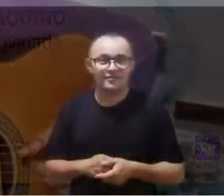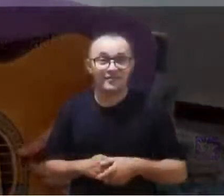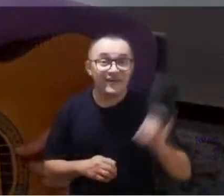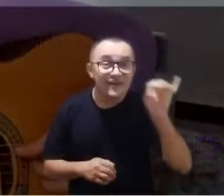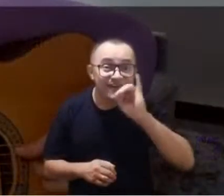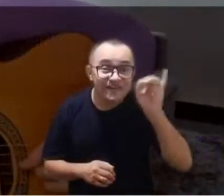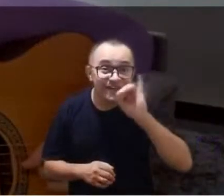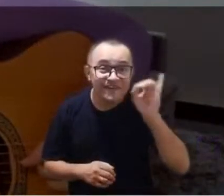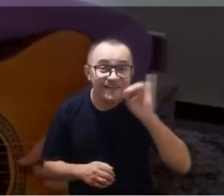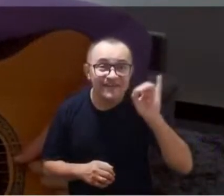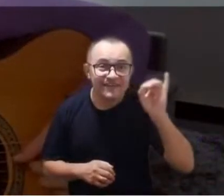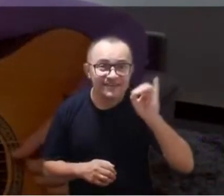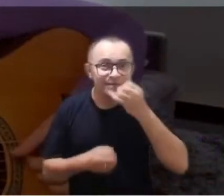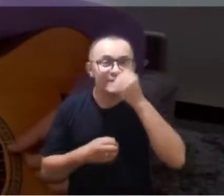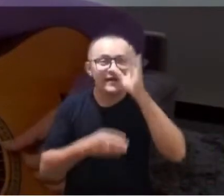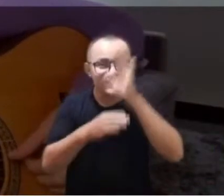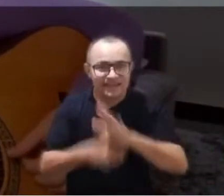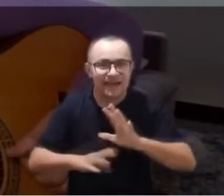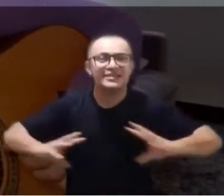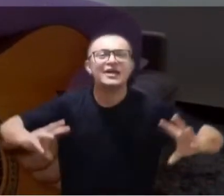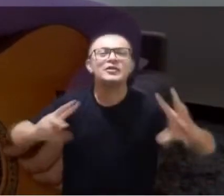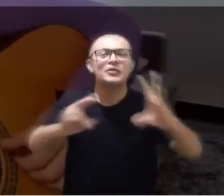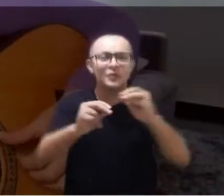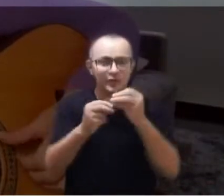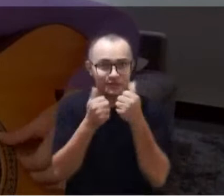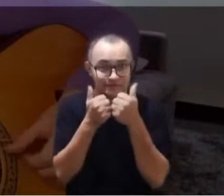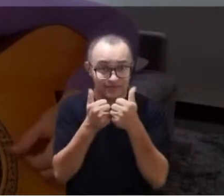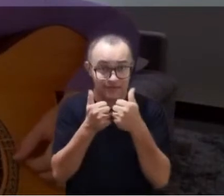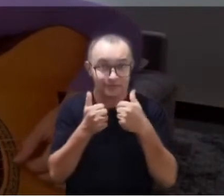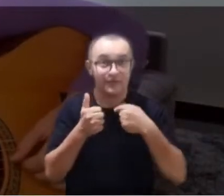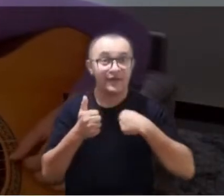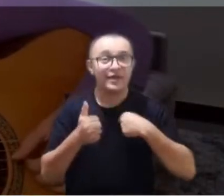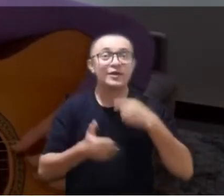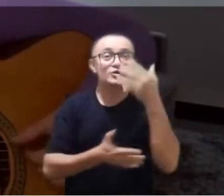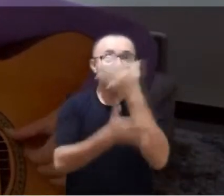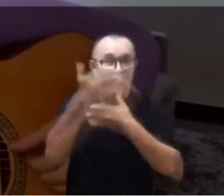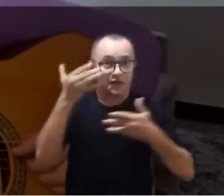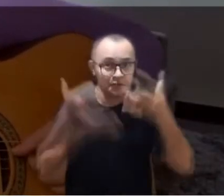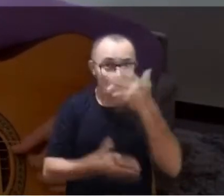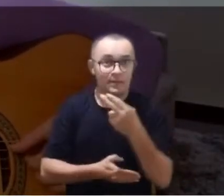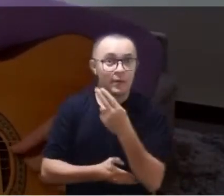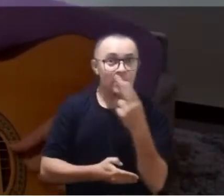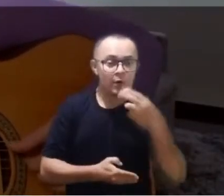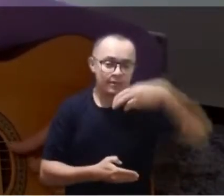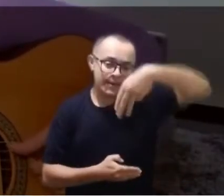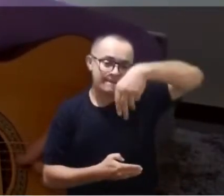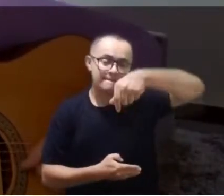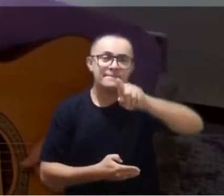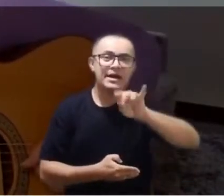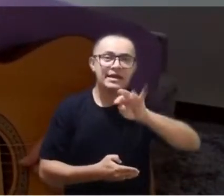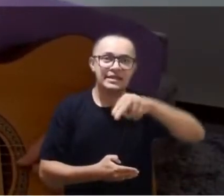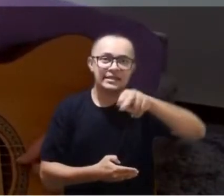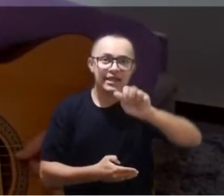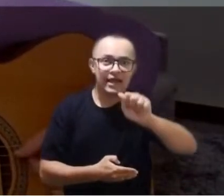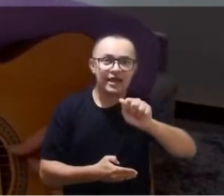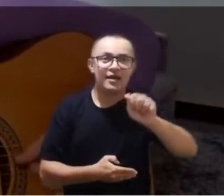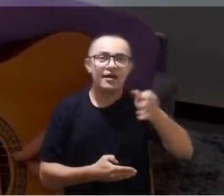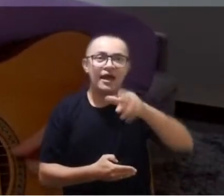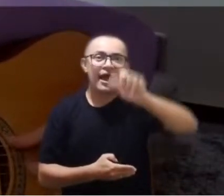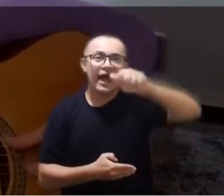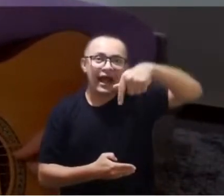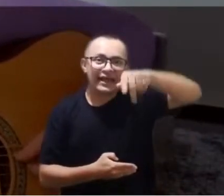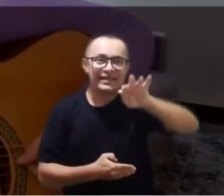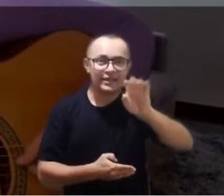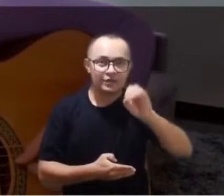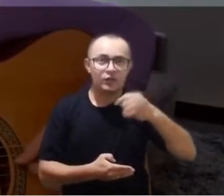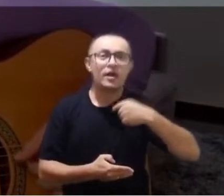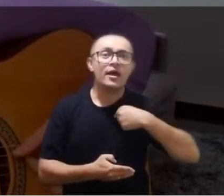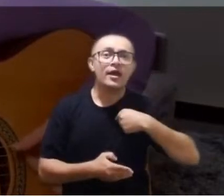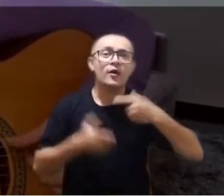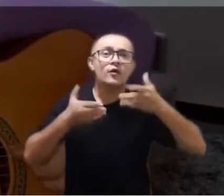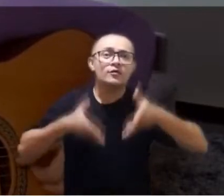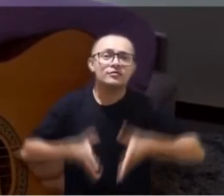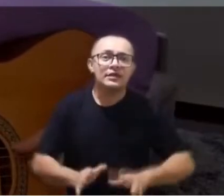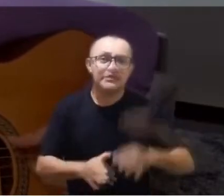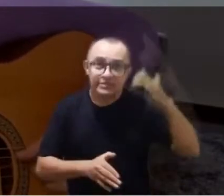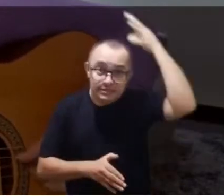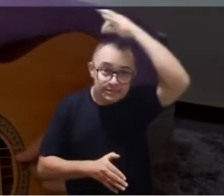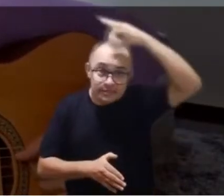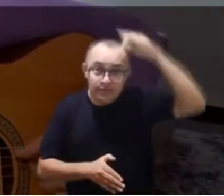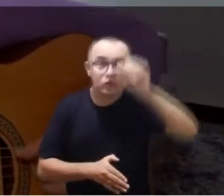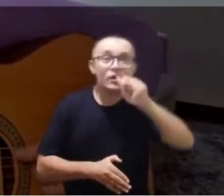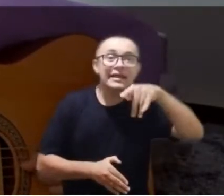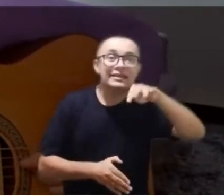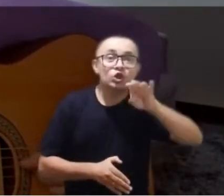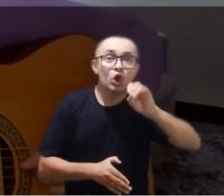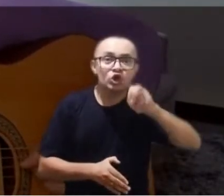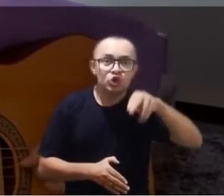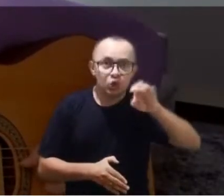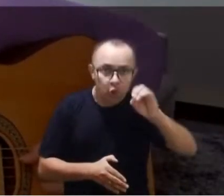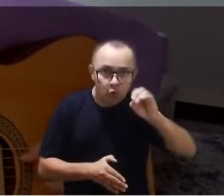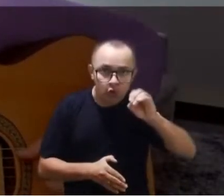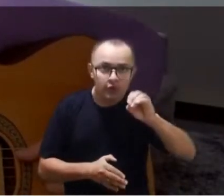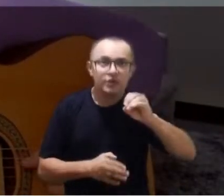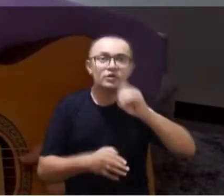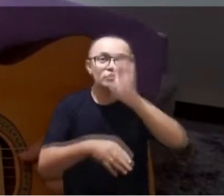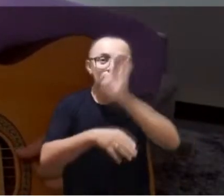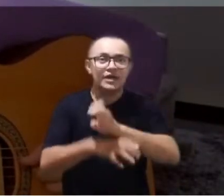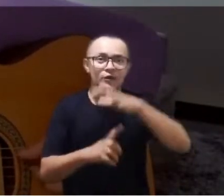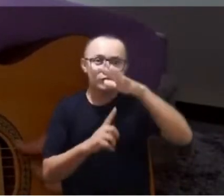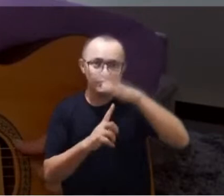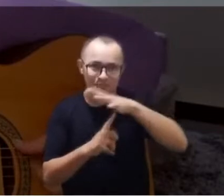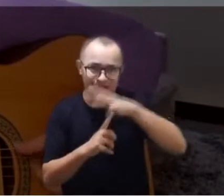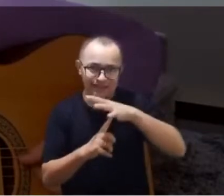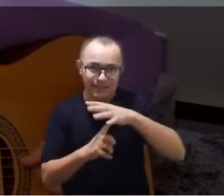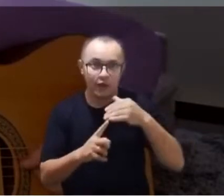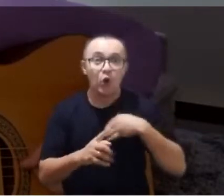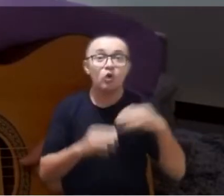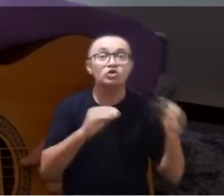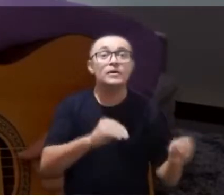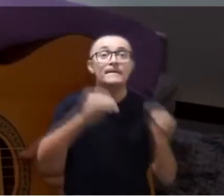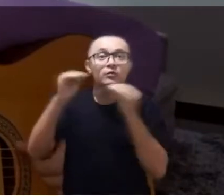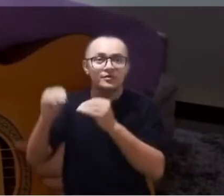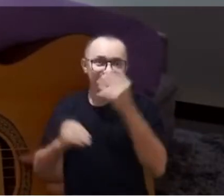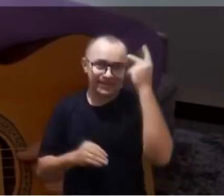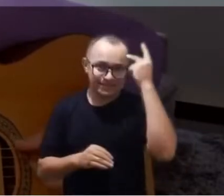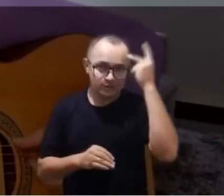Hello! Good afternoon to all. I am a singer, born in Santo Antônio da Platina, in Paraná (state) but today I live in São Paulo.